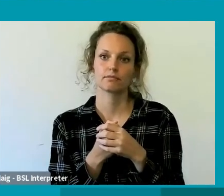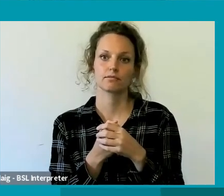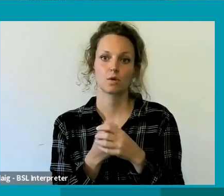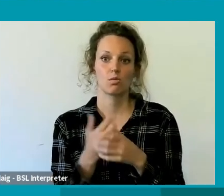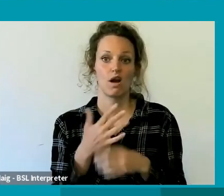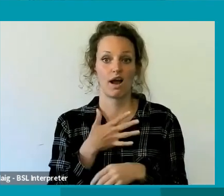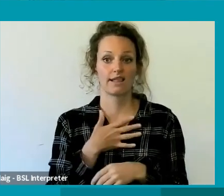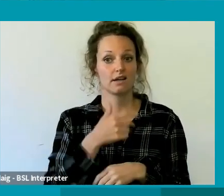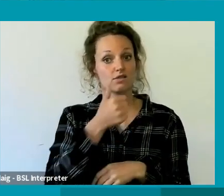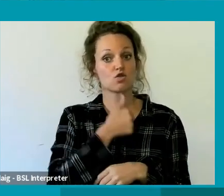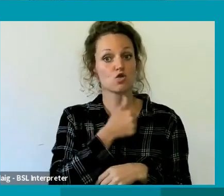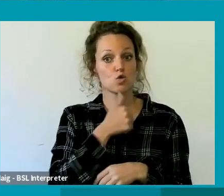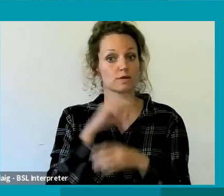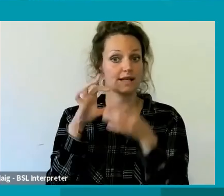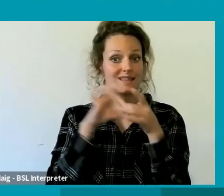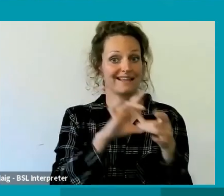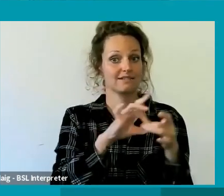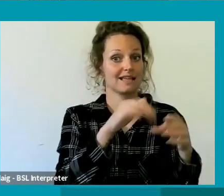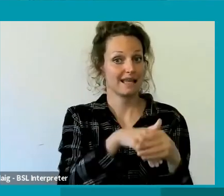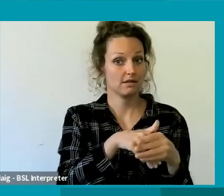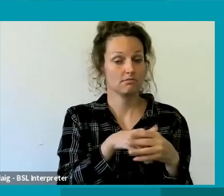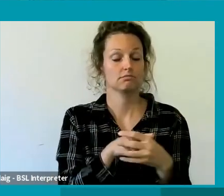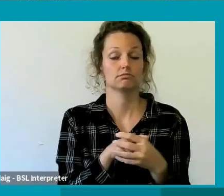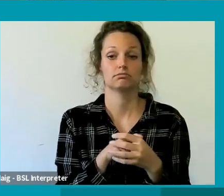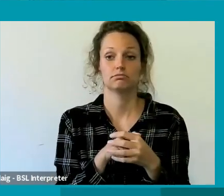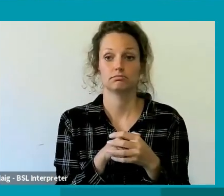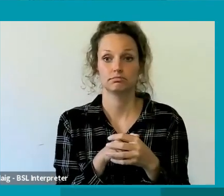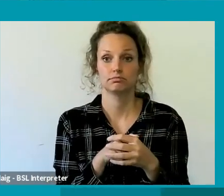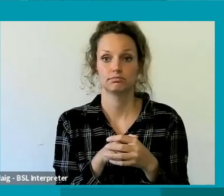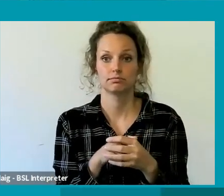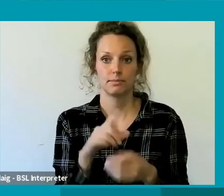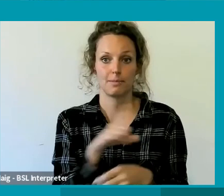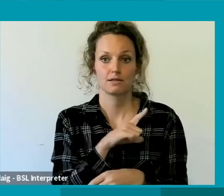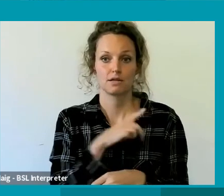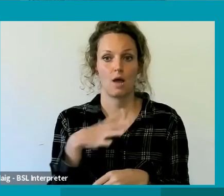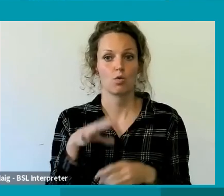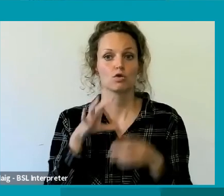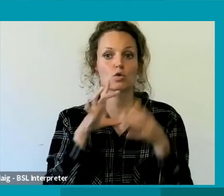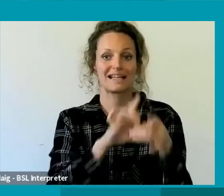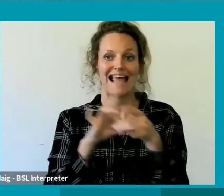So I like to use LinkedIn because. I want to connect with people I